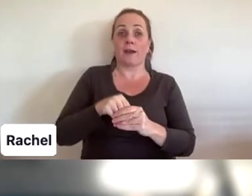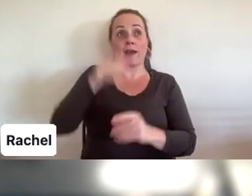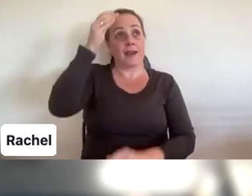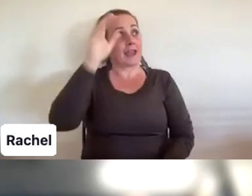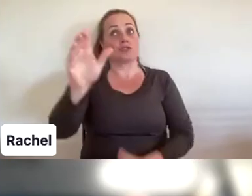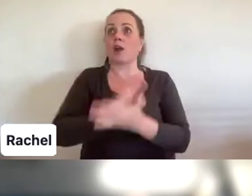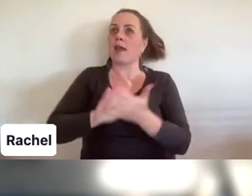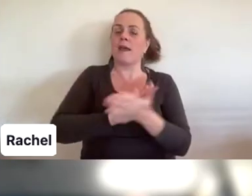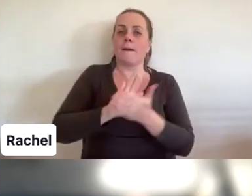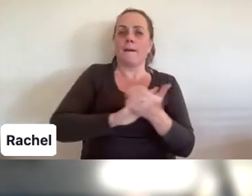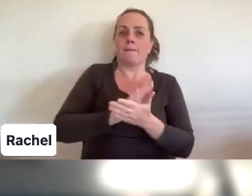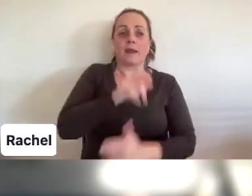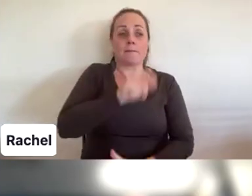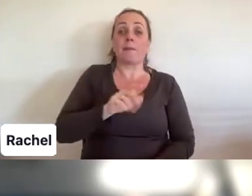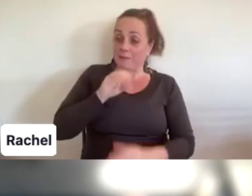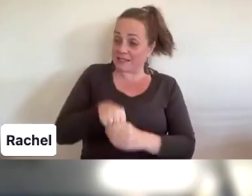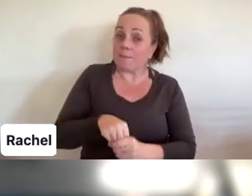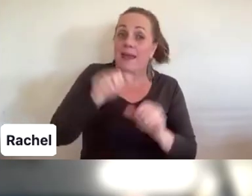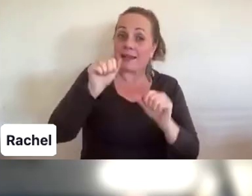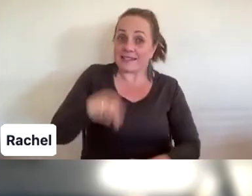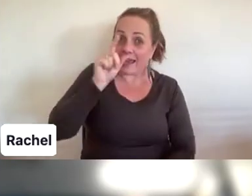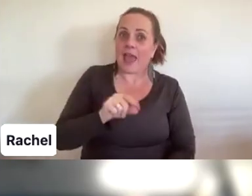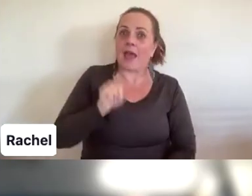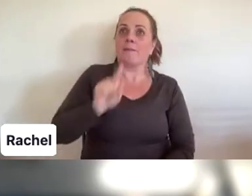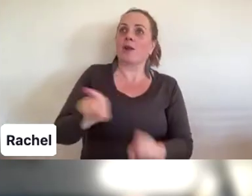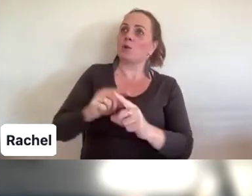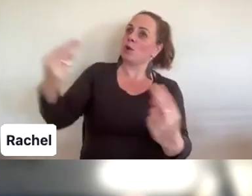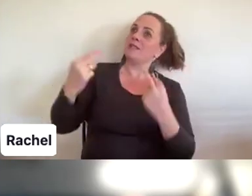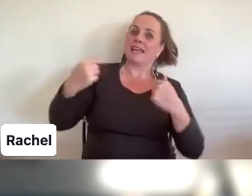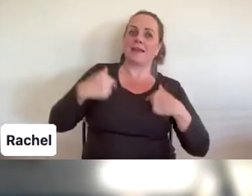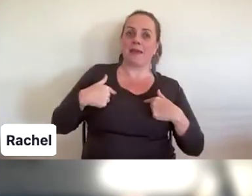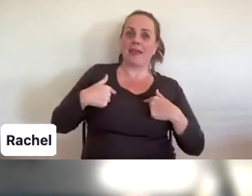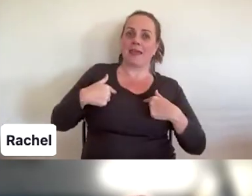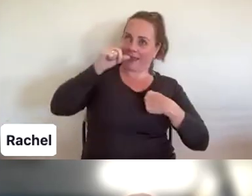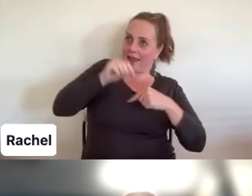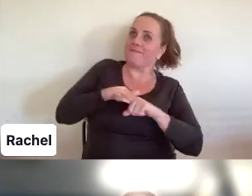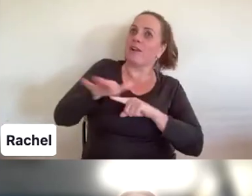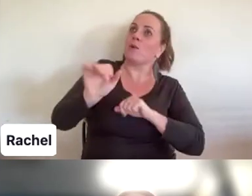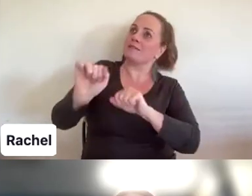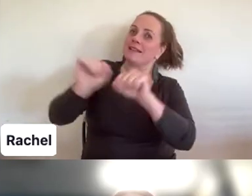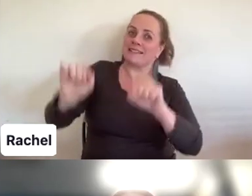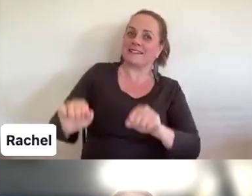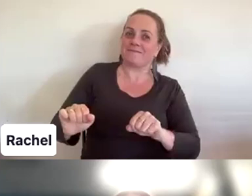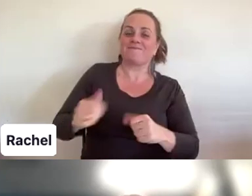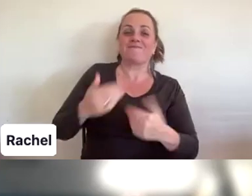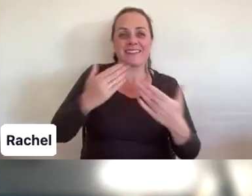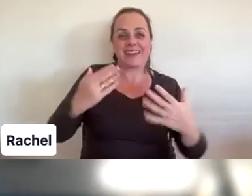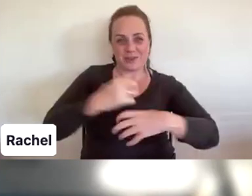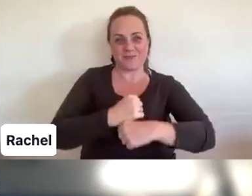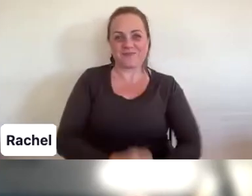participating but are visible, influential and shaping the system itself. Kia ora and thank you.